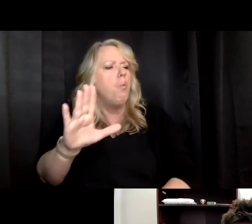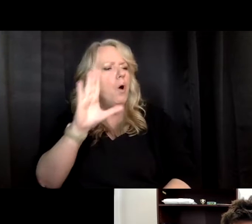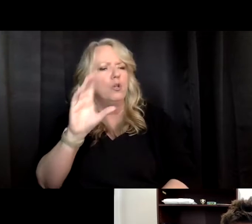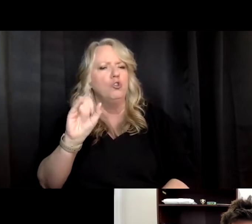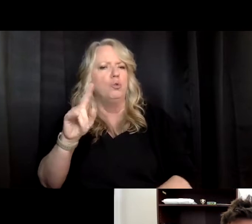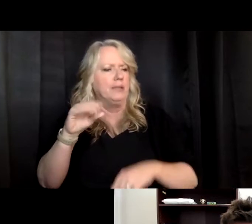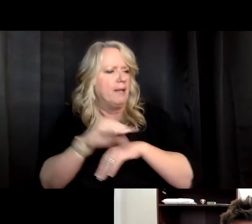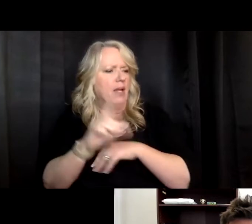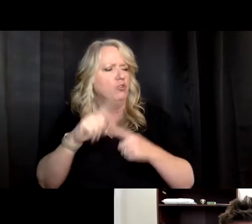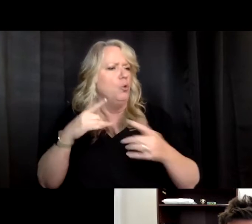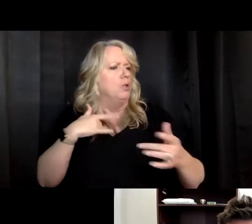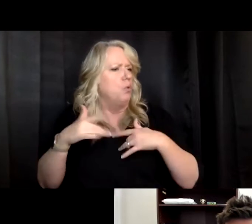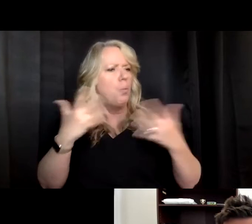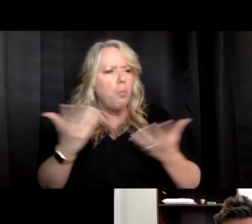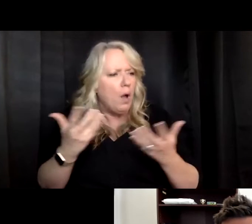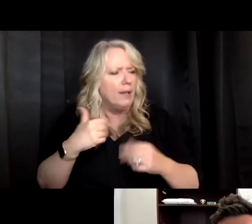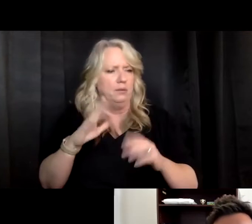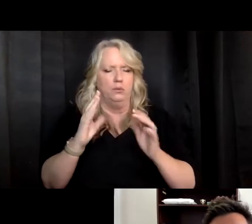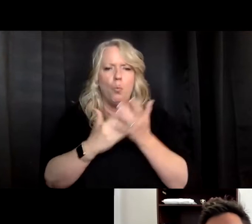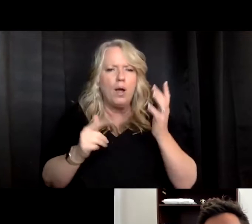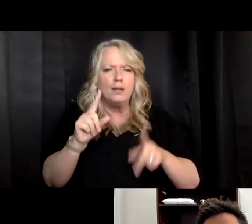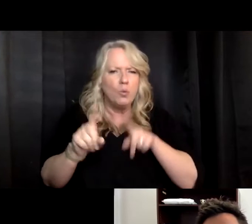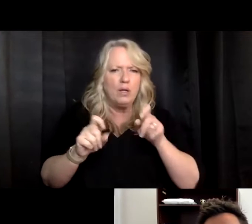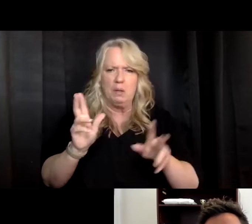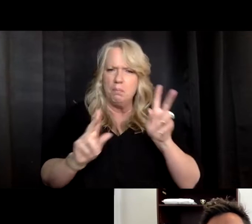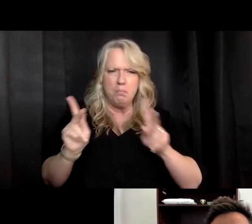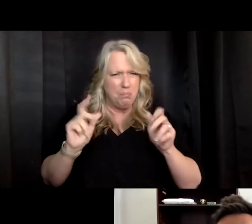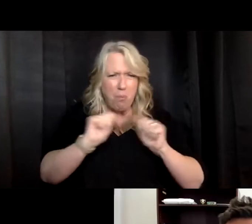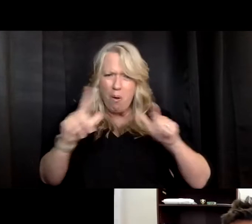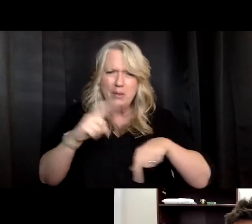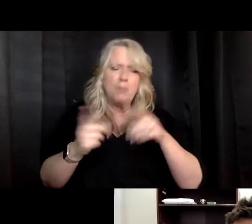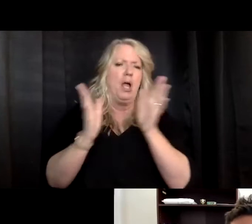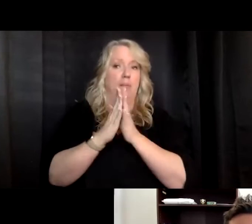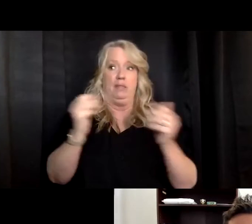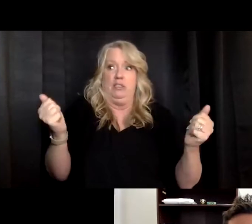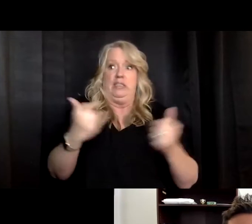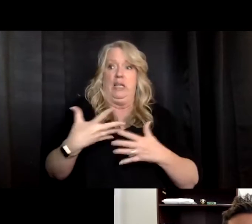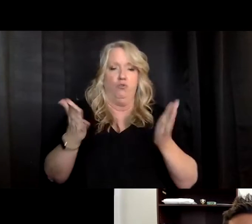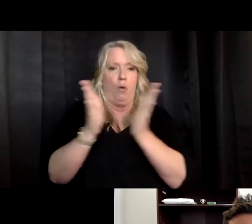KNOW, WHAT ARE YOUR CONCERNS ABOUT, YOUR SYMPTOMS, AND, WHAT ARE YOUR SIDE EFFECTS. THAT YOU ARE WORRIED ABOUT? DO YOU HAVE,